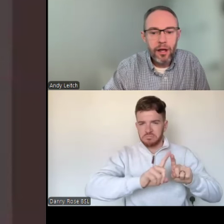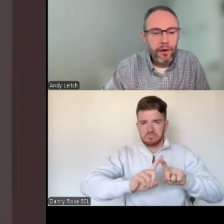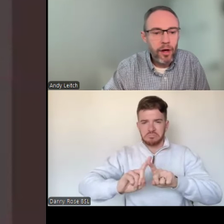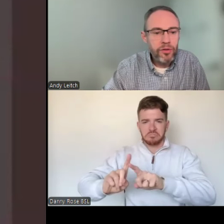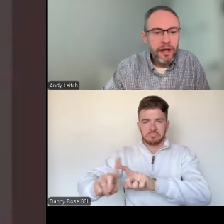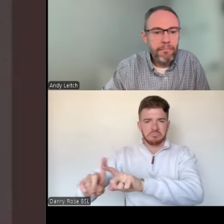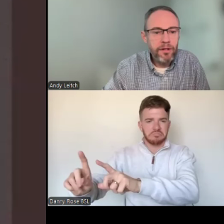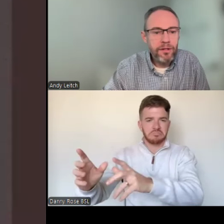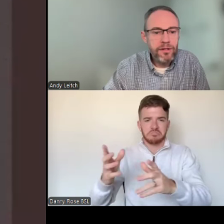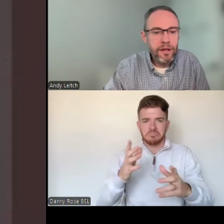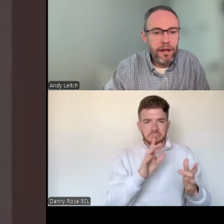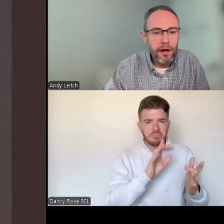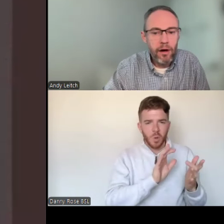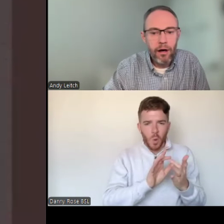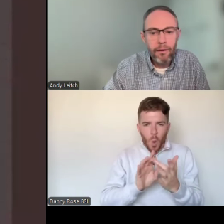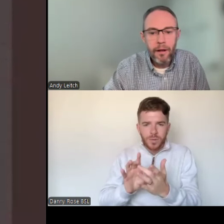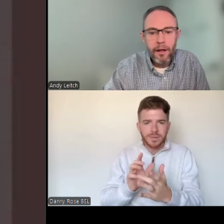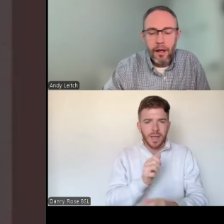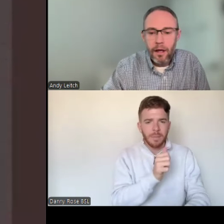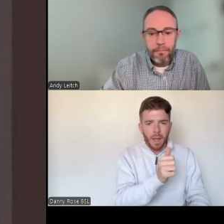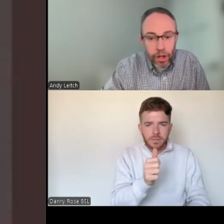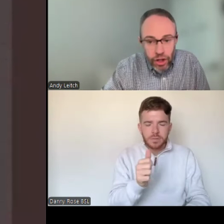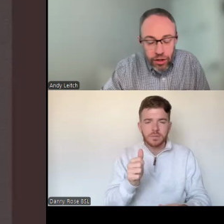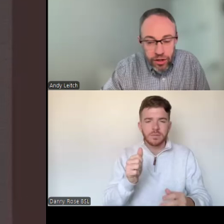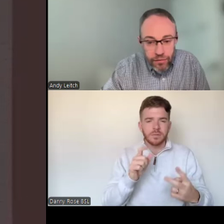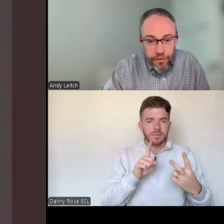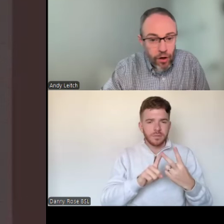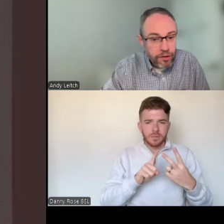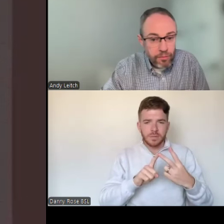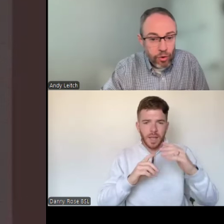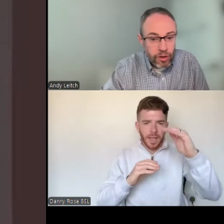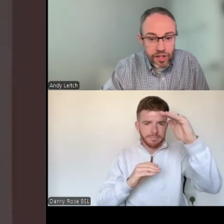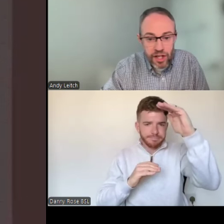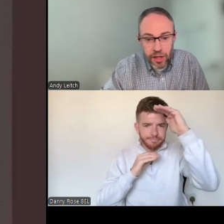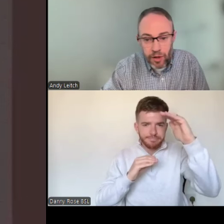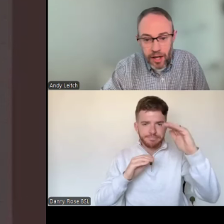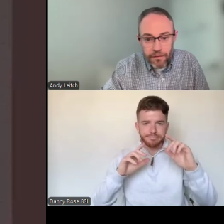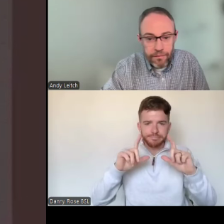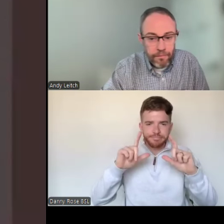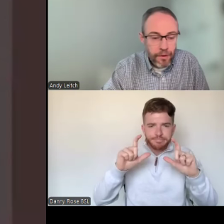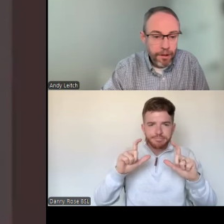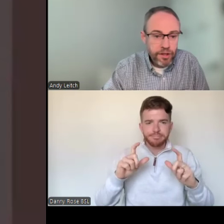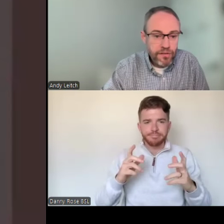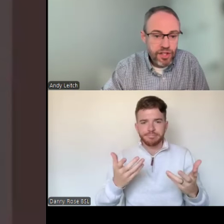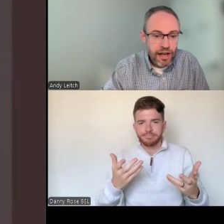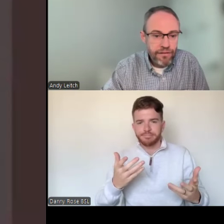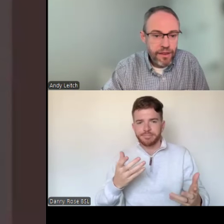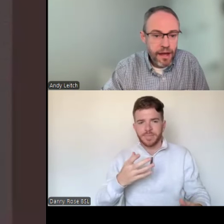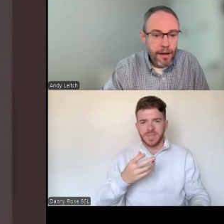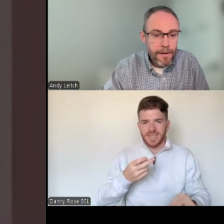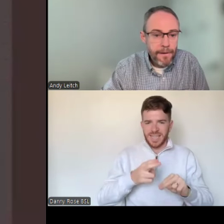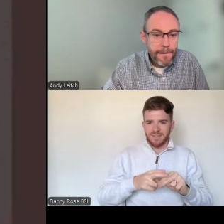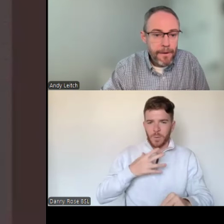There are contact buttons. There are mugshots. If you've got a small organization, you want to have a bunch of stuff in there.